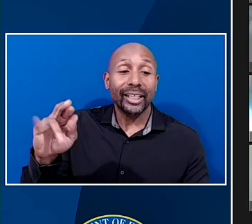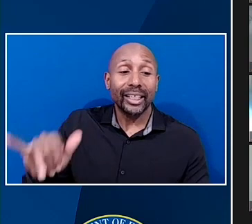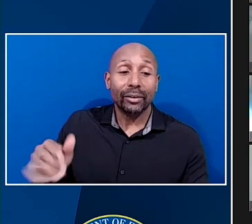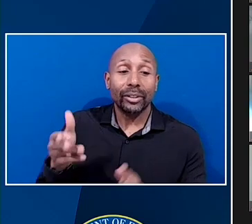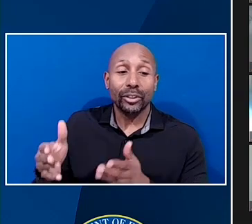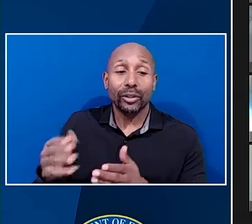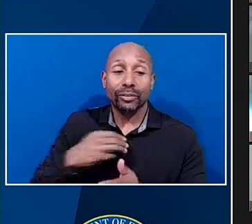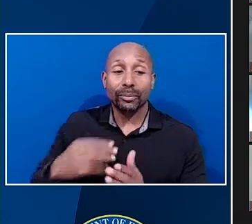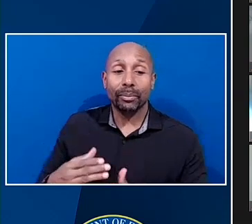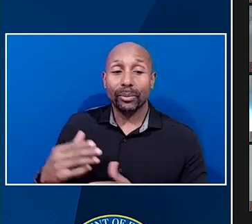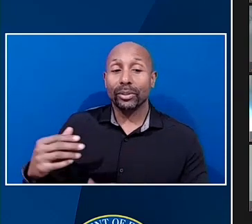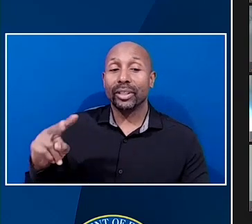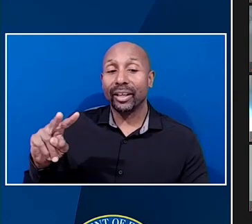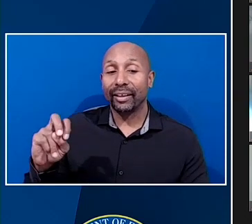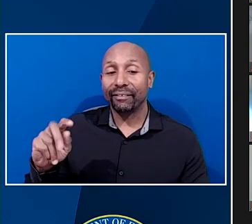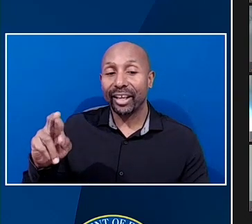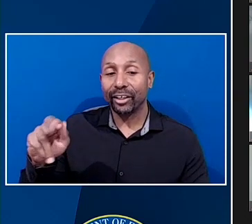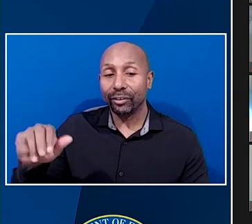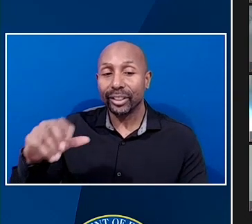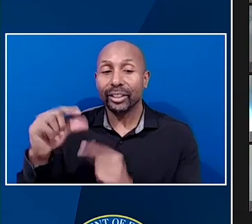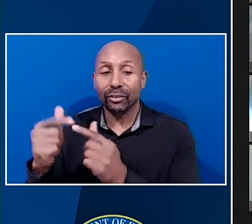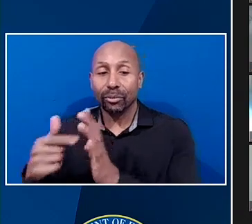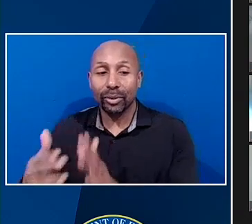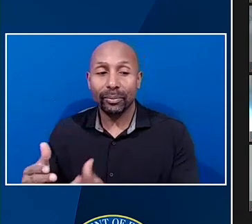Good morning. Good morning. Alright.